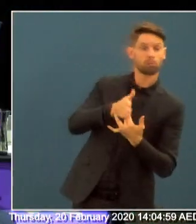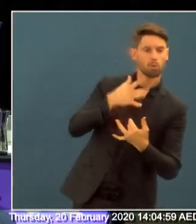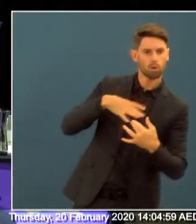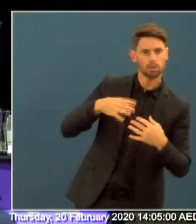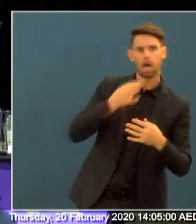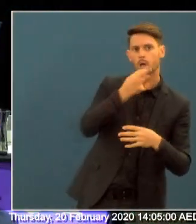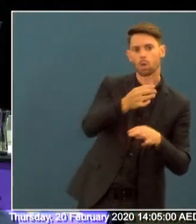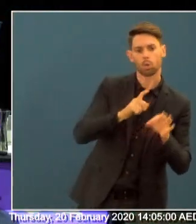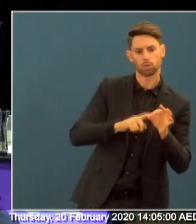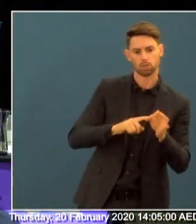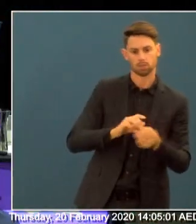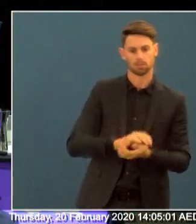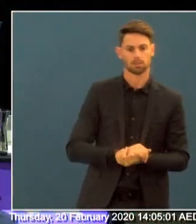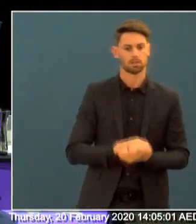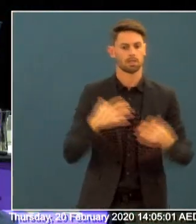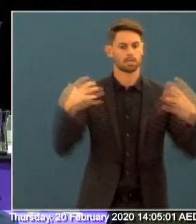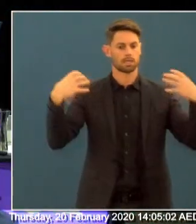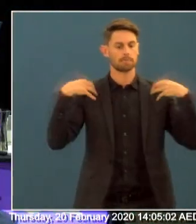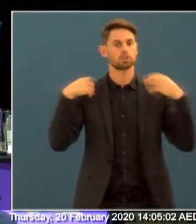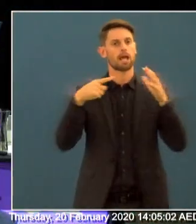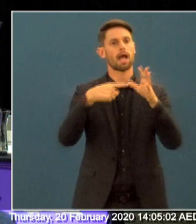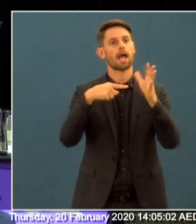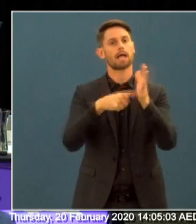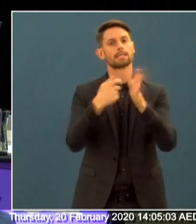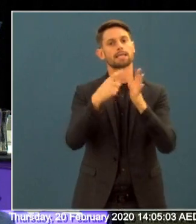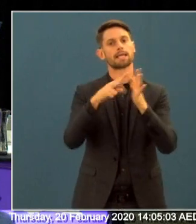You talked about funding for the development of the Guide,